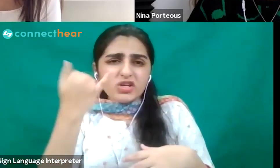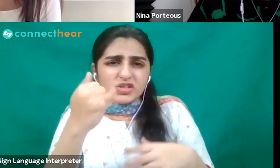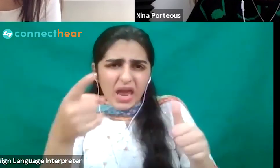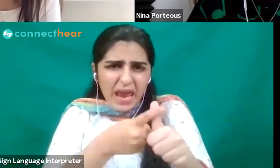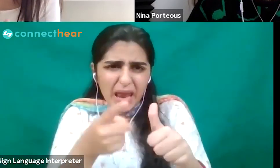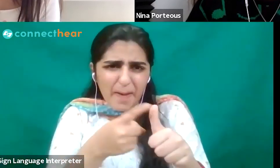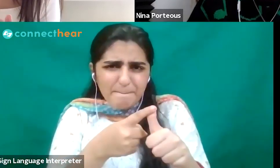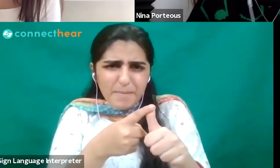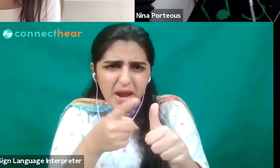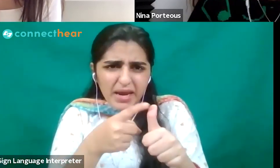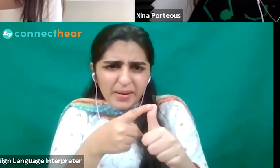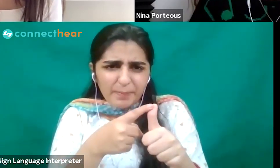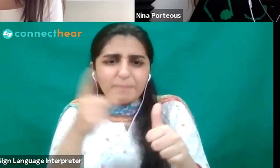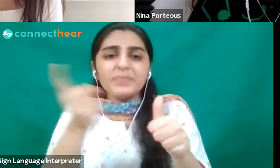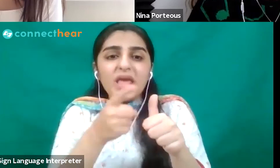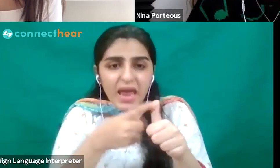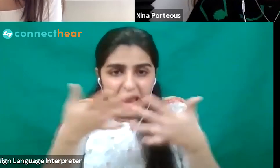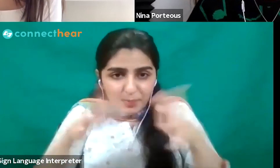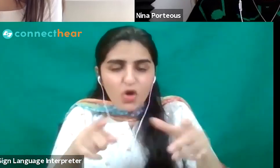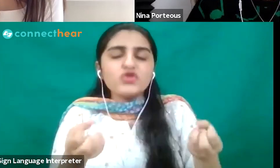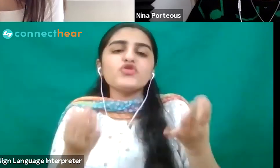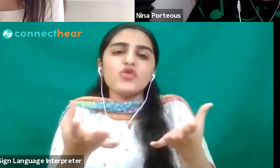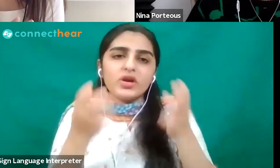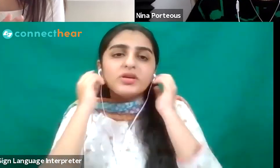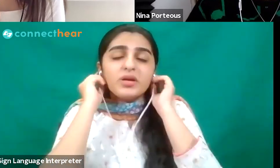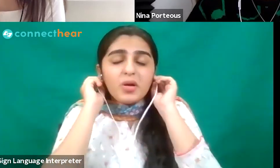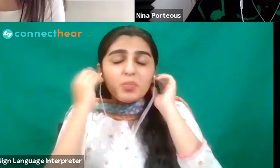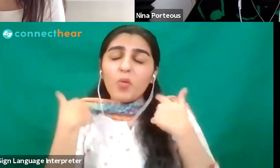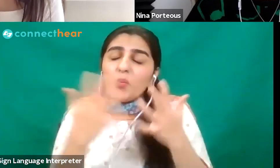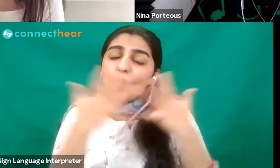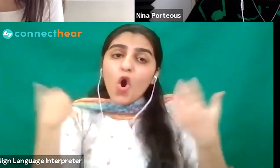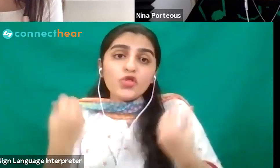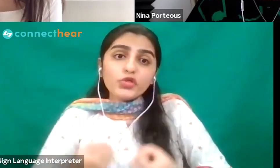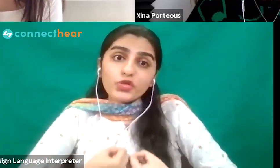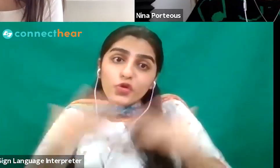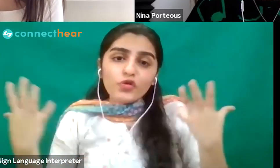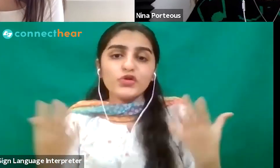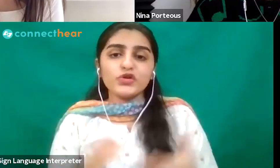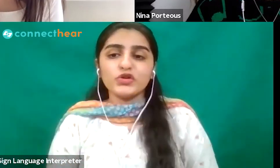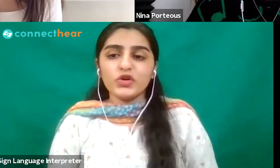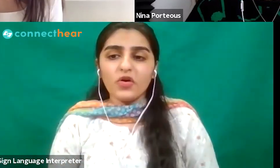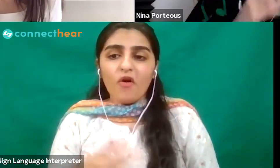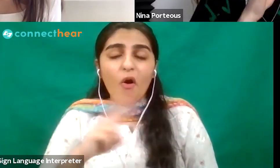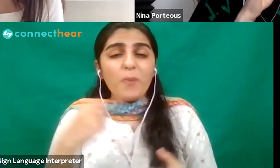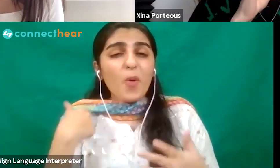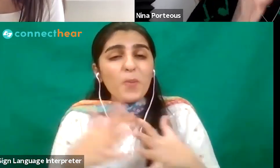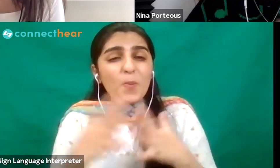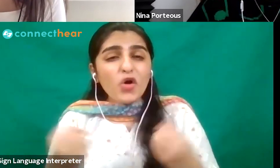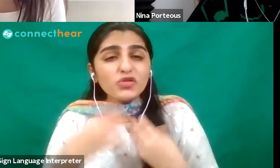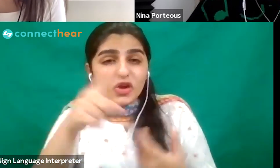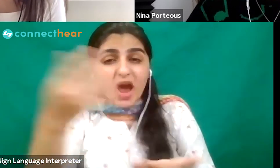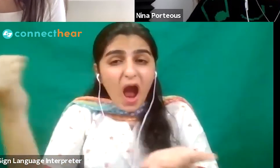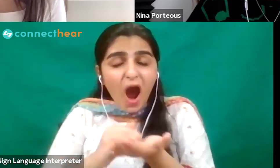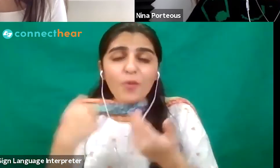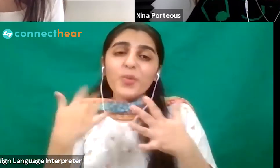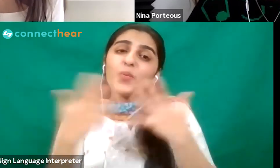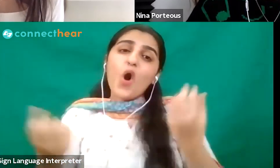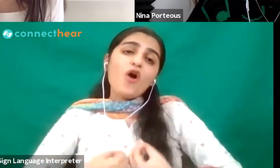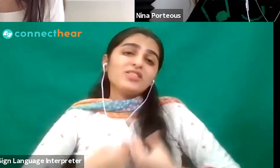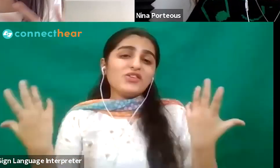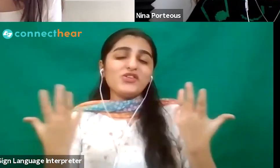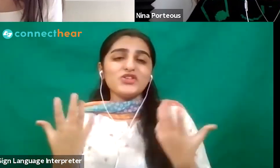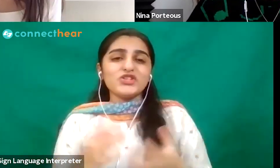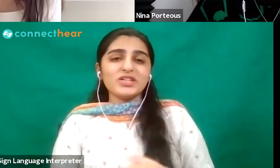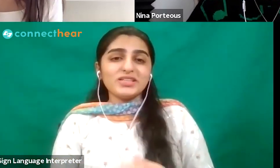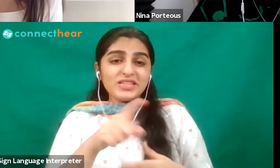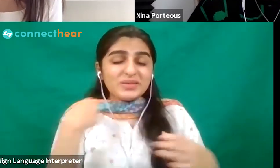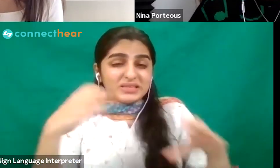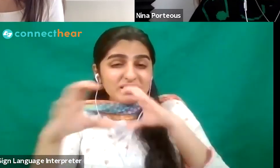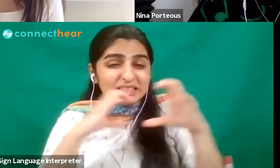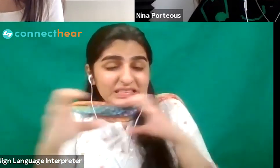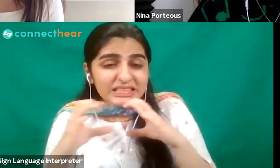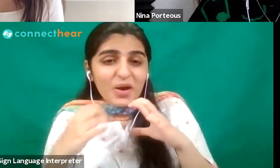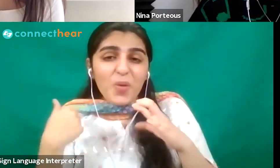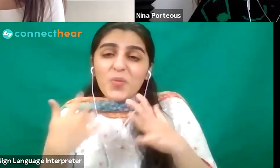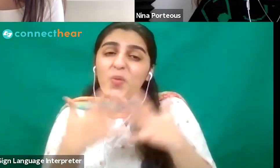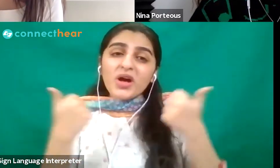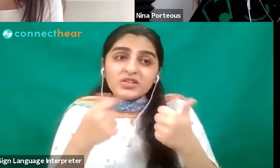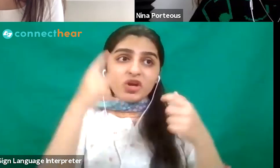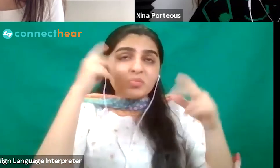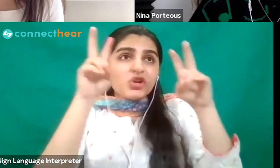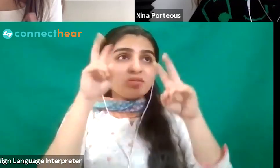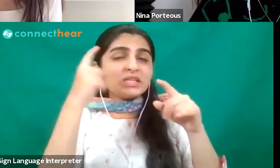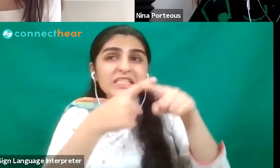have been through the experience. And I mean it would be shocking. If we suddenly saw people designing them and then someone's buying them. He doesn't even have a hearing us, it's like, you know, Brenda we get the opportunity to have that platform to